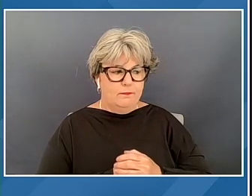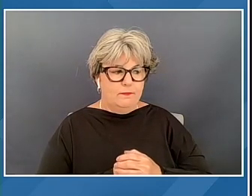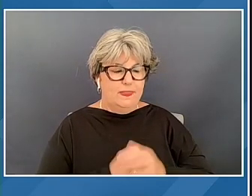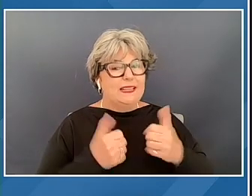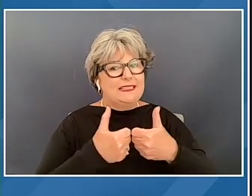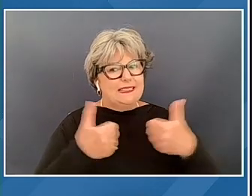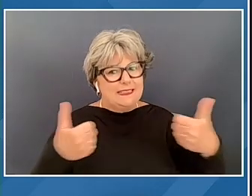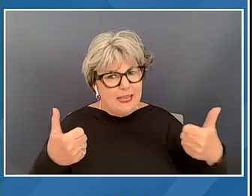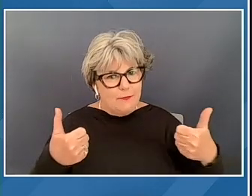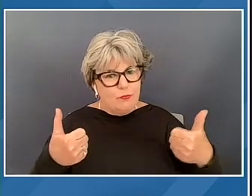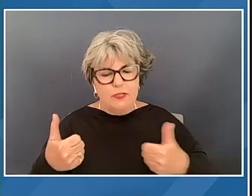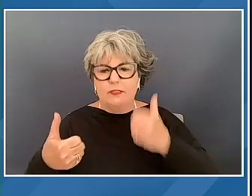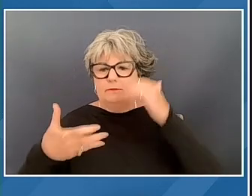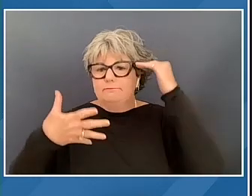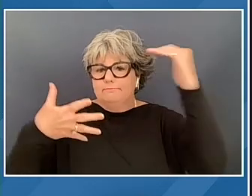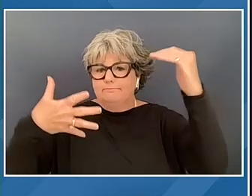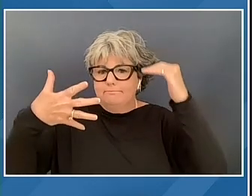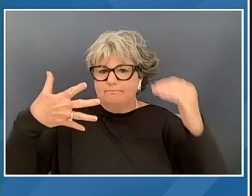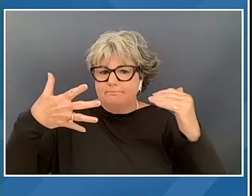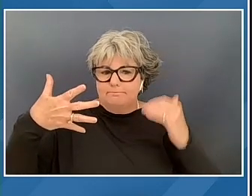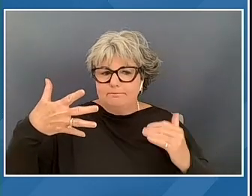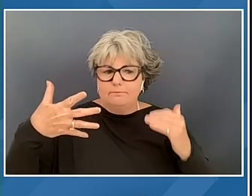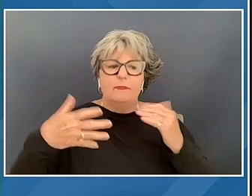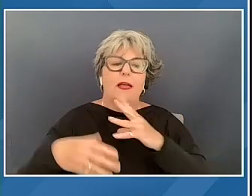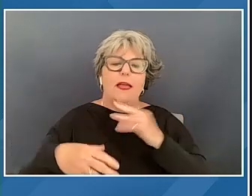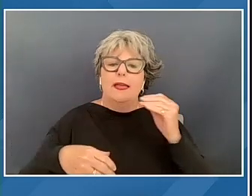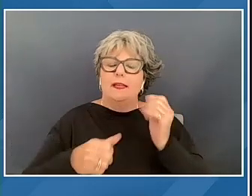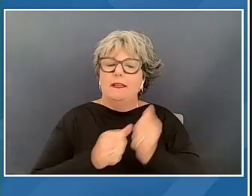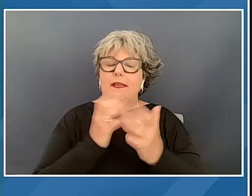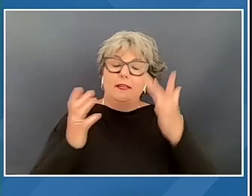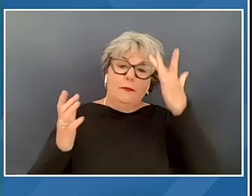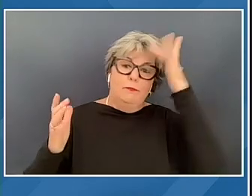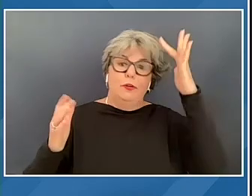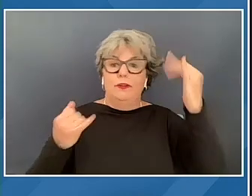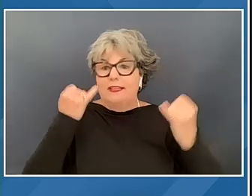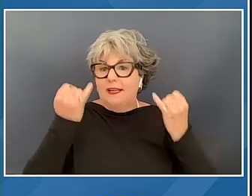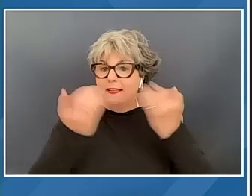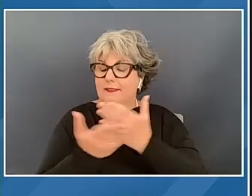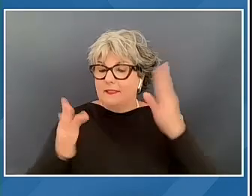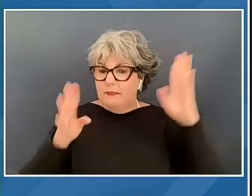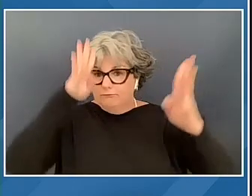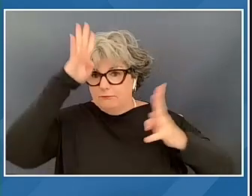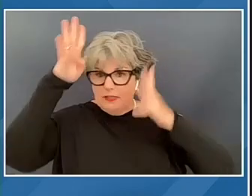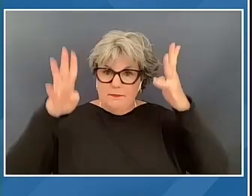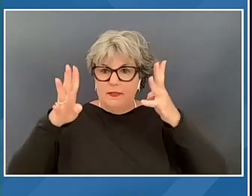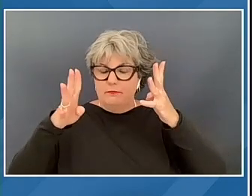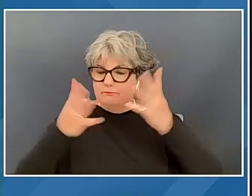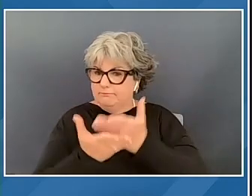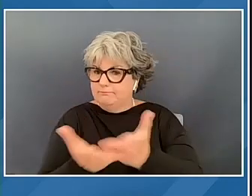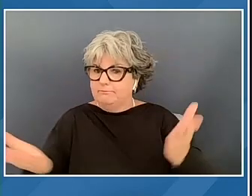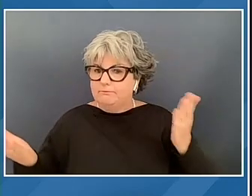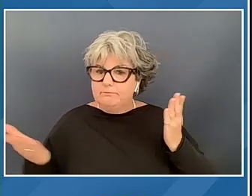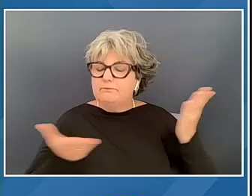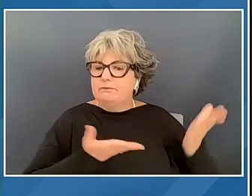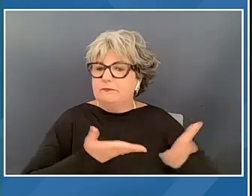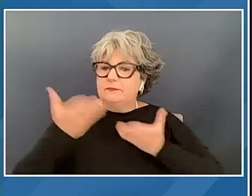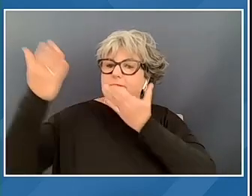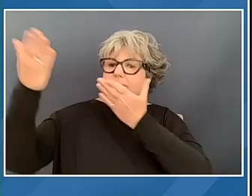looking at. And then of course, any brilliant ideas that we come up with at the table, we'd like to take those back and flesh those out as well.